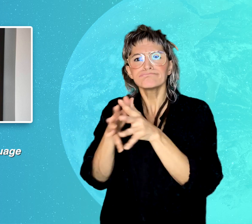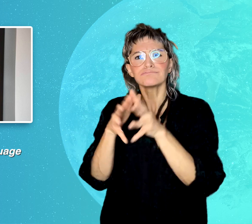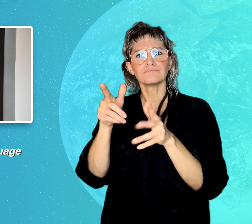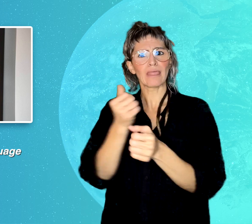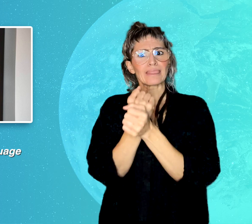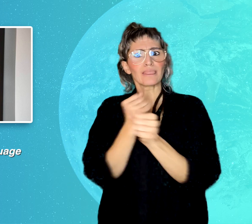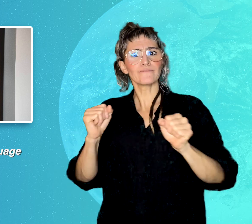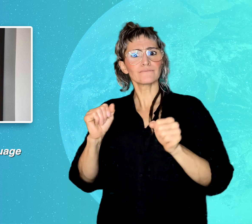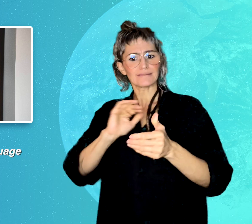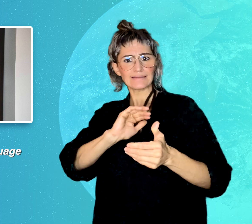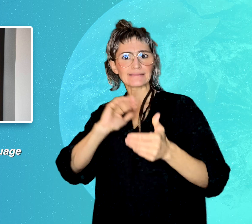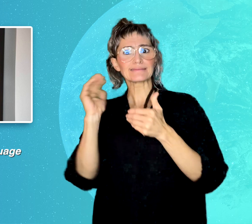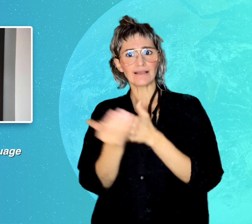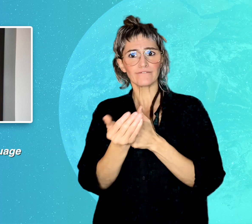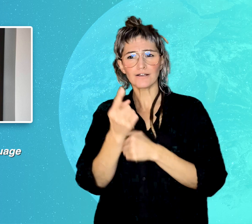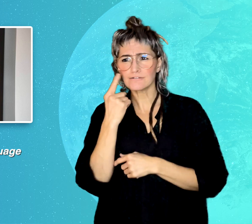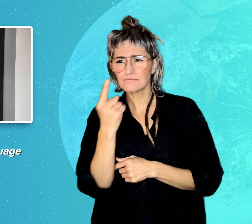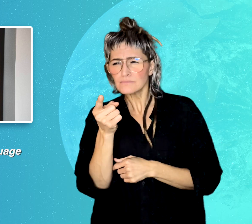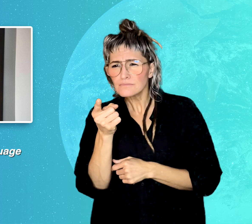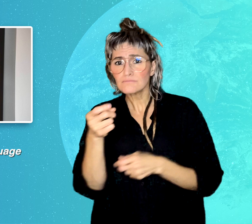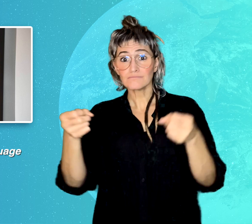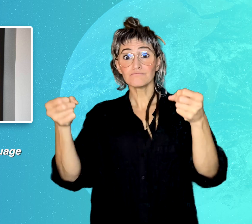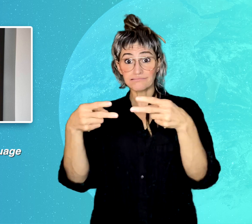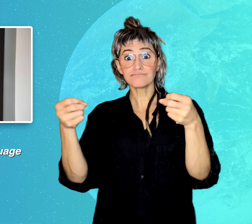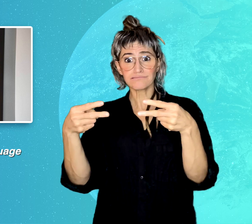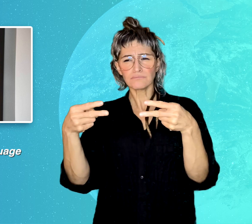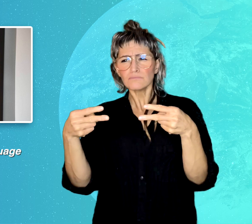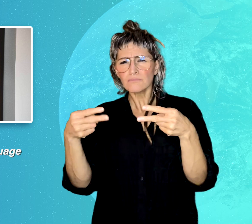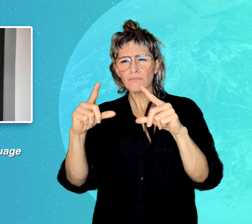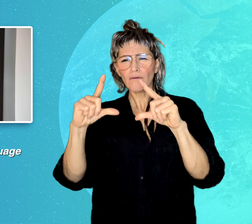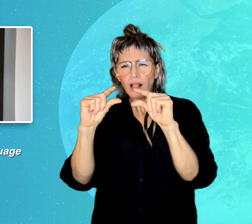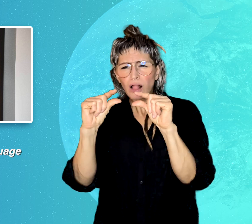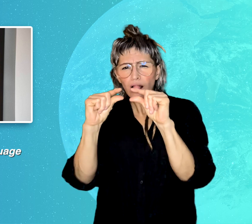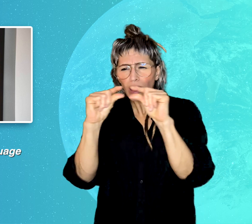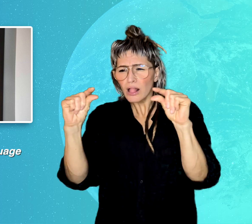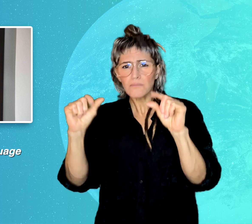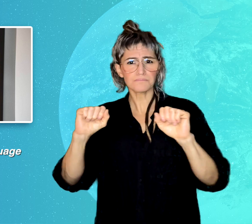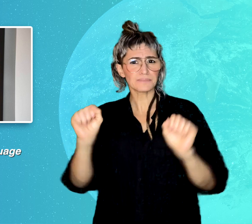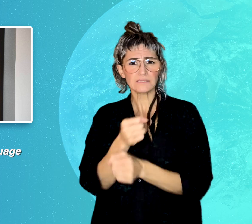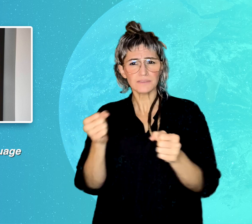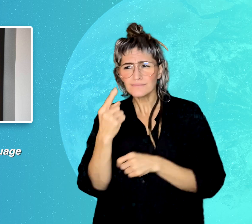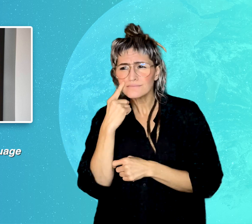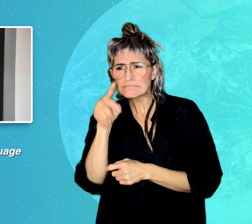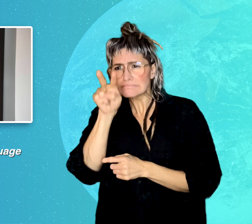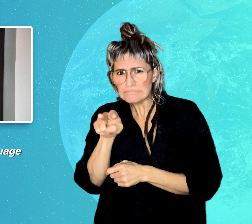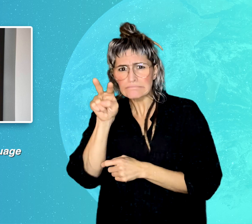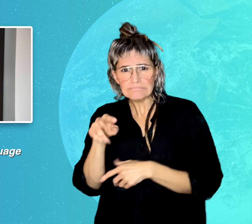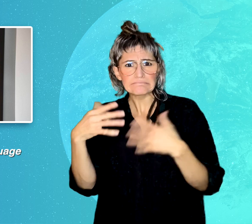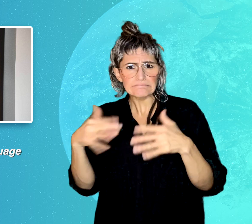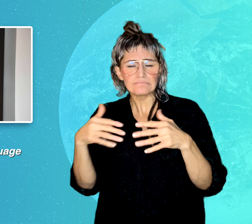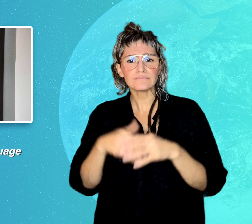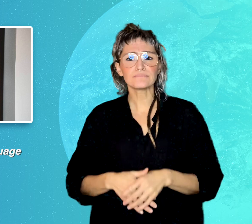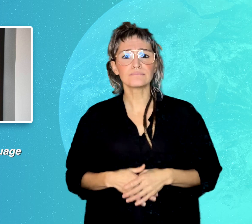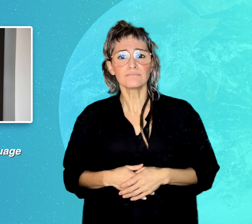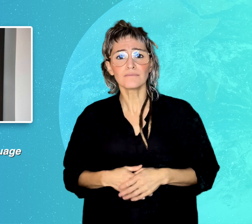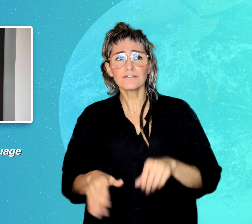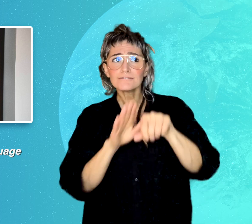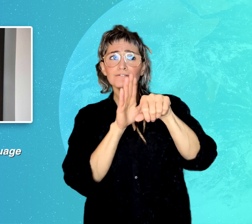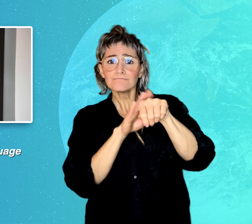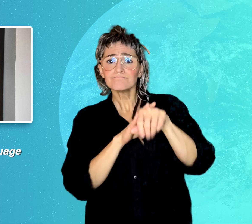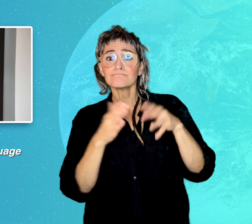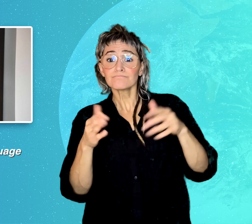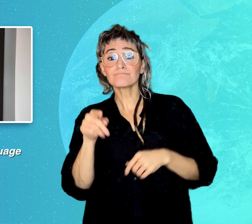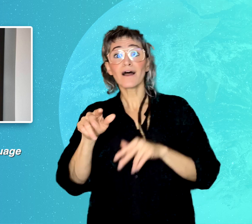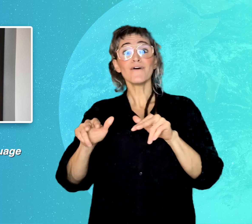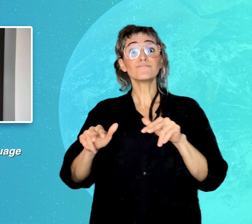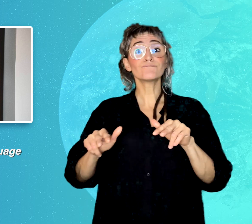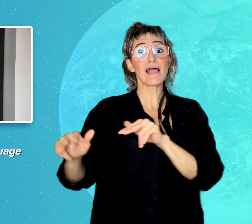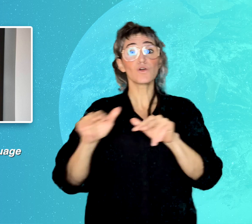size of the captions on safety videos, the absence of New Zealand